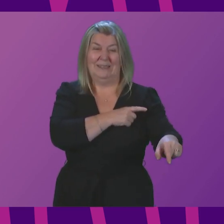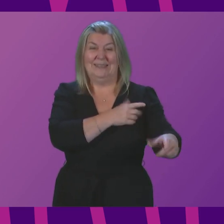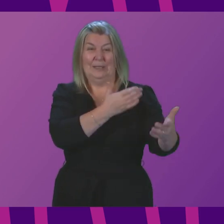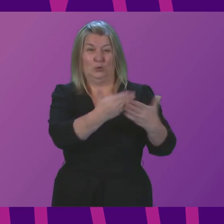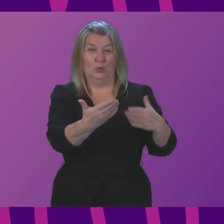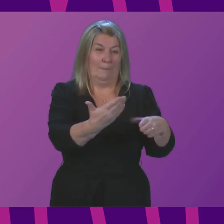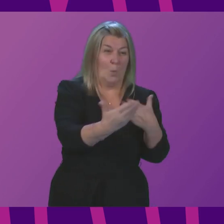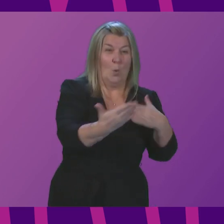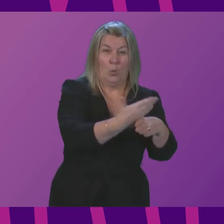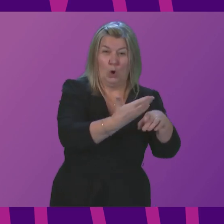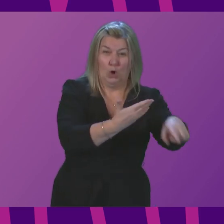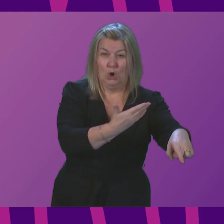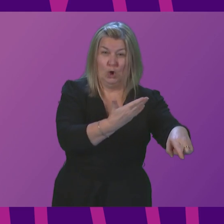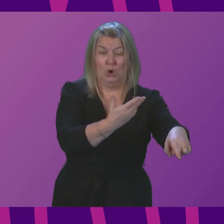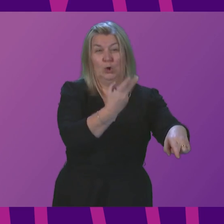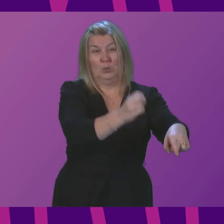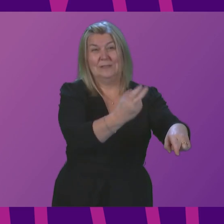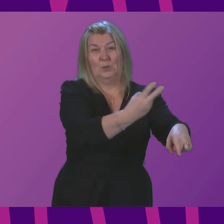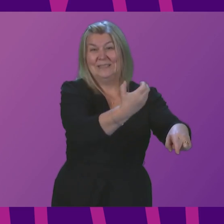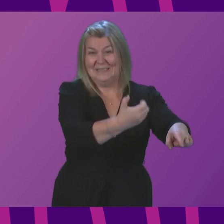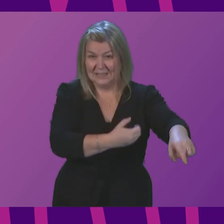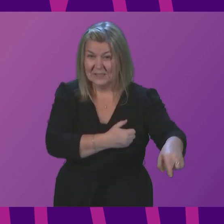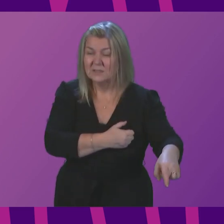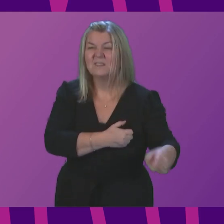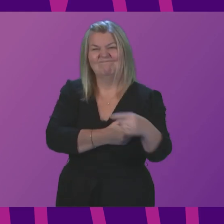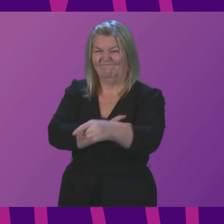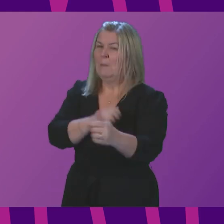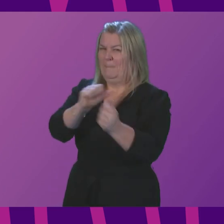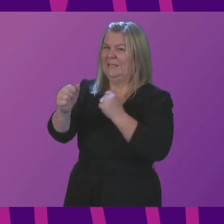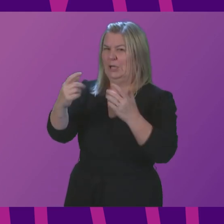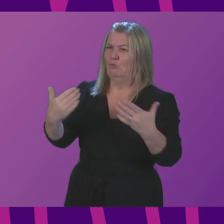six months later than planned.